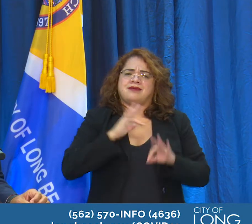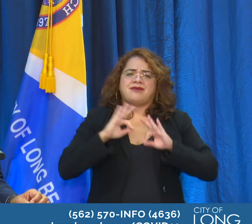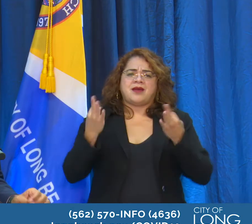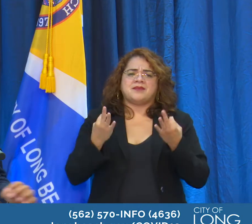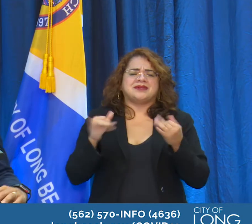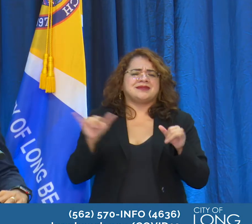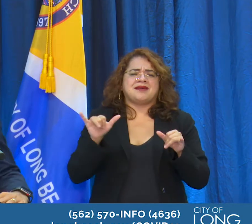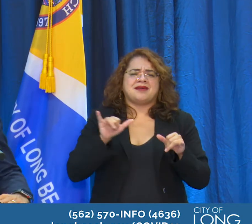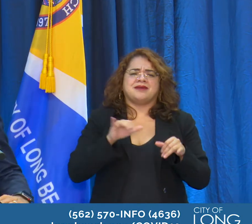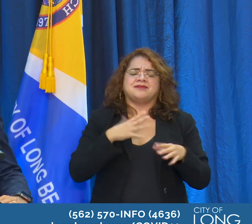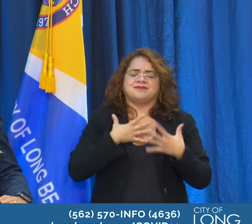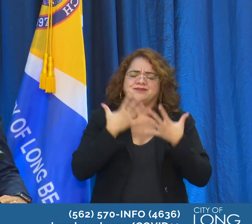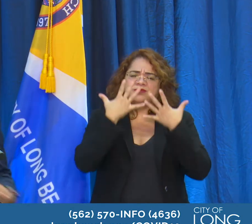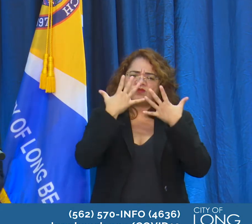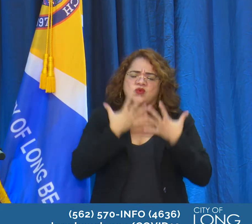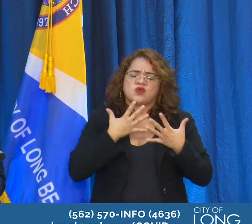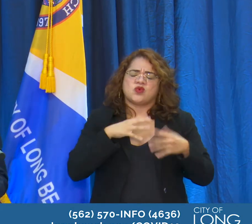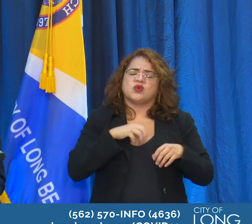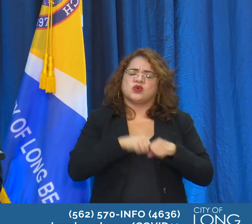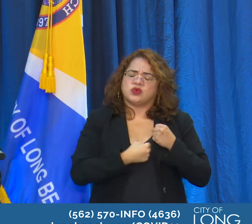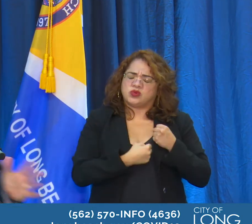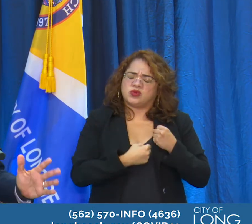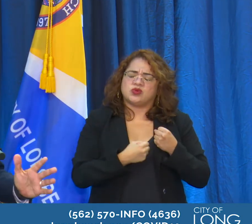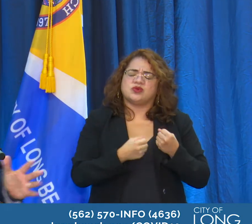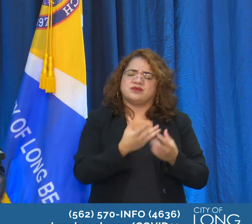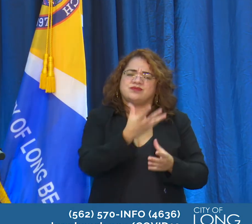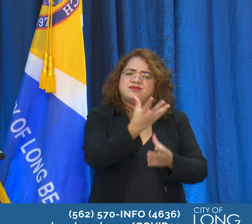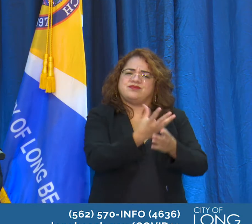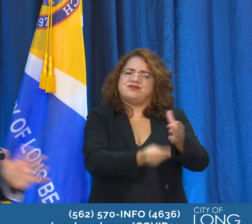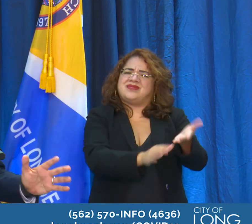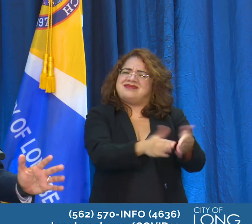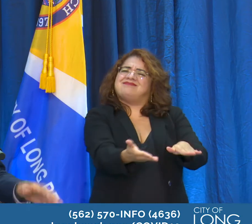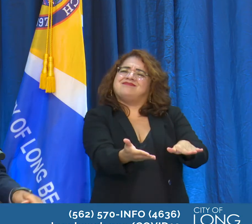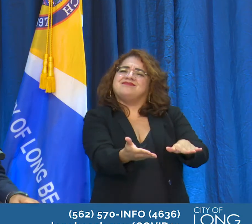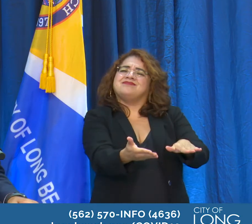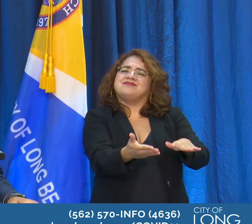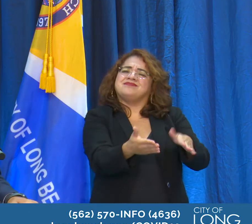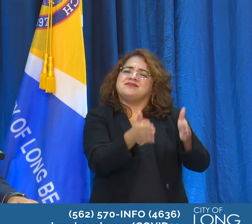I want to go over today, we're going to go over a little bit of a health update and go over some data.